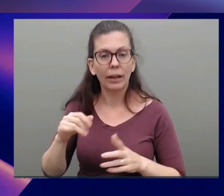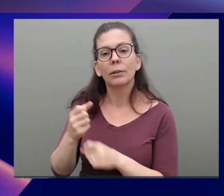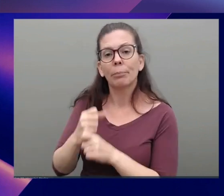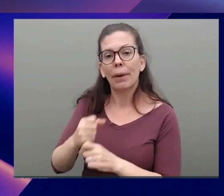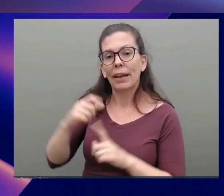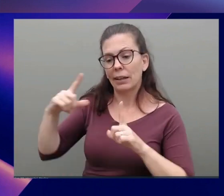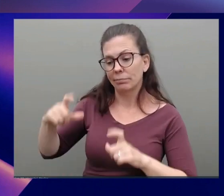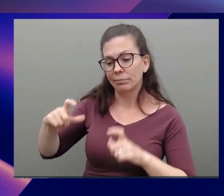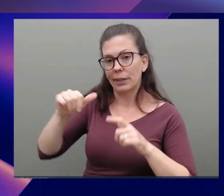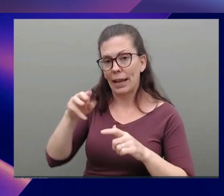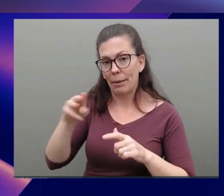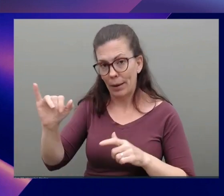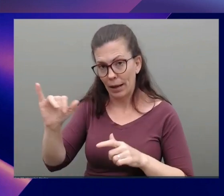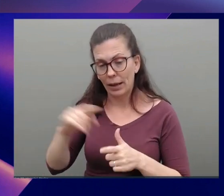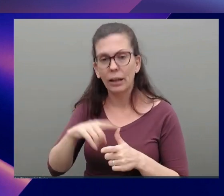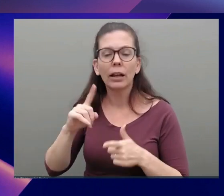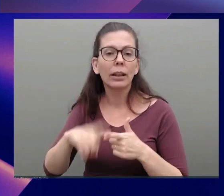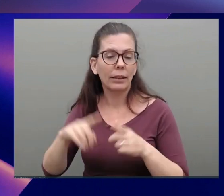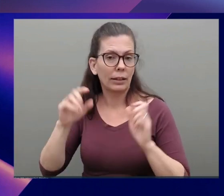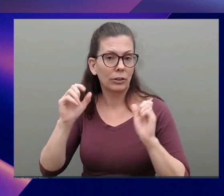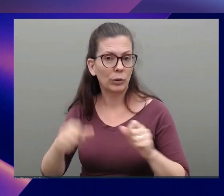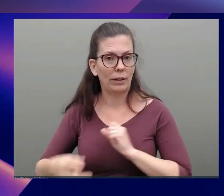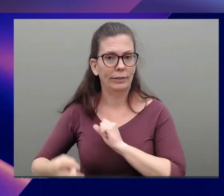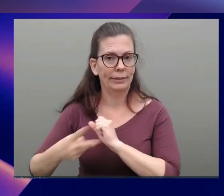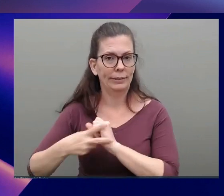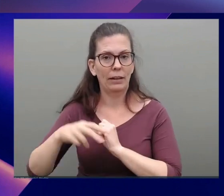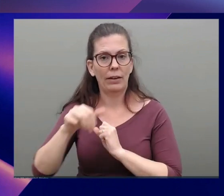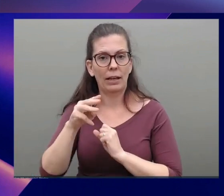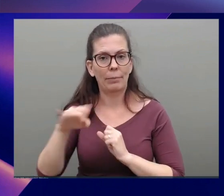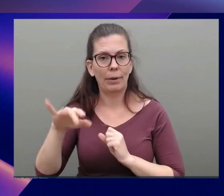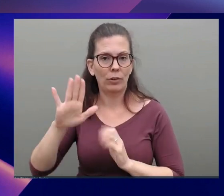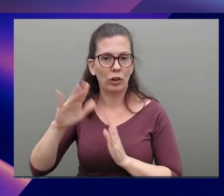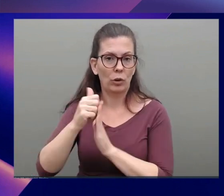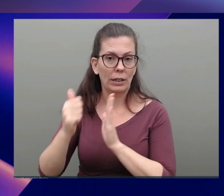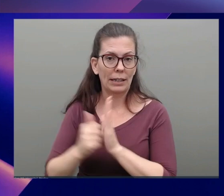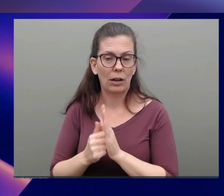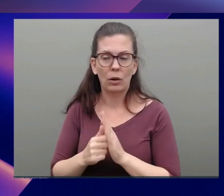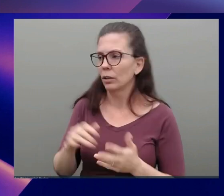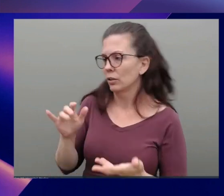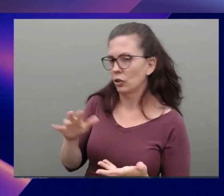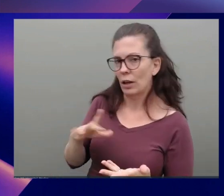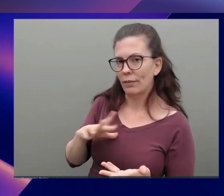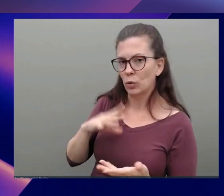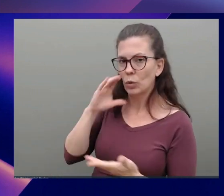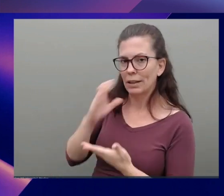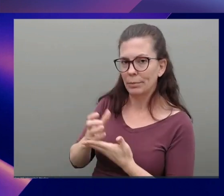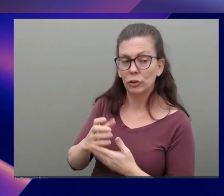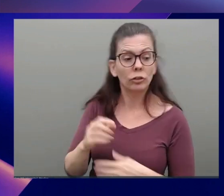and then you can save the AMI for your own account. And have kind of like a golden image. Exactly. - And maybe reduce